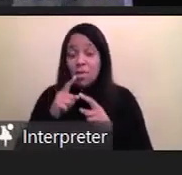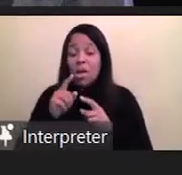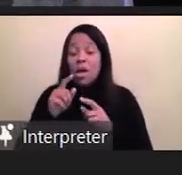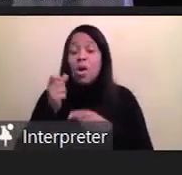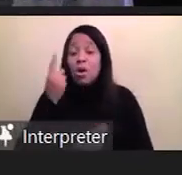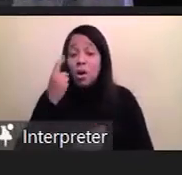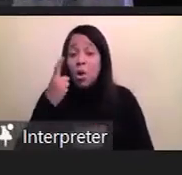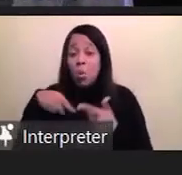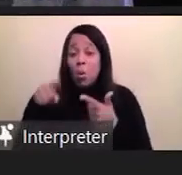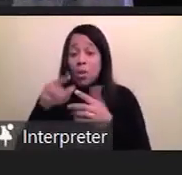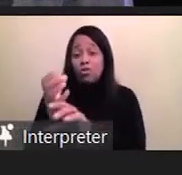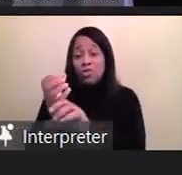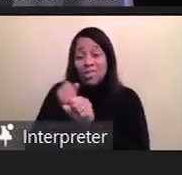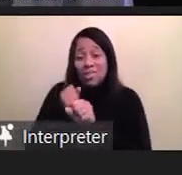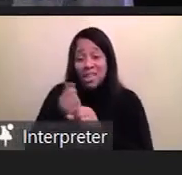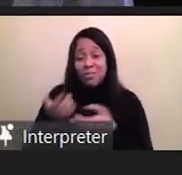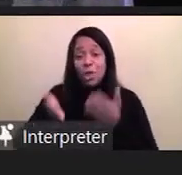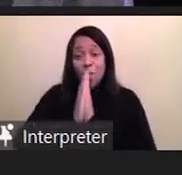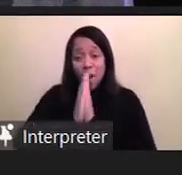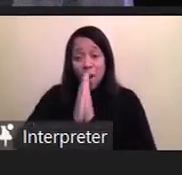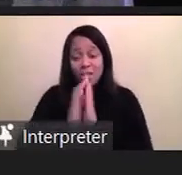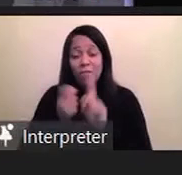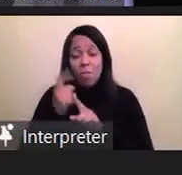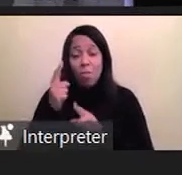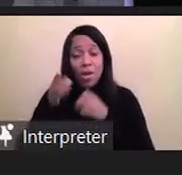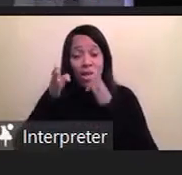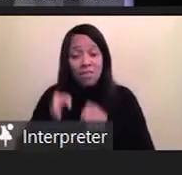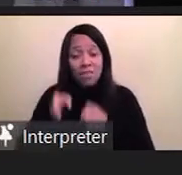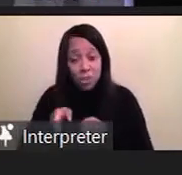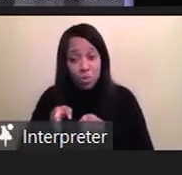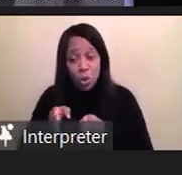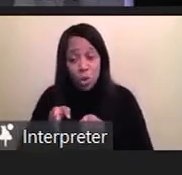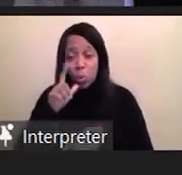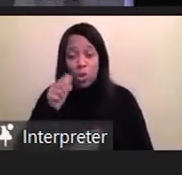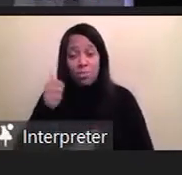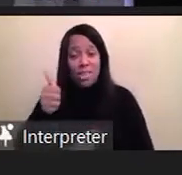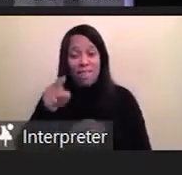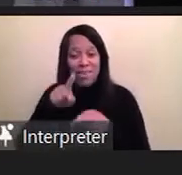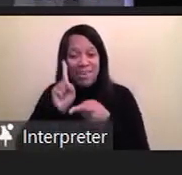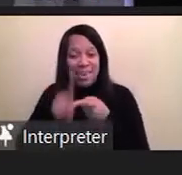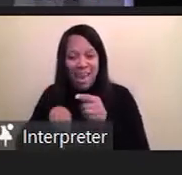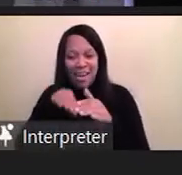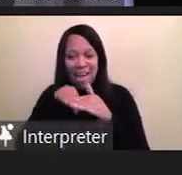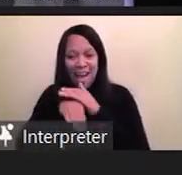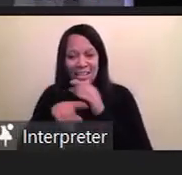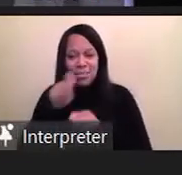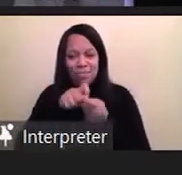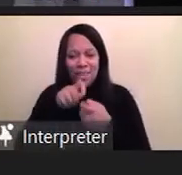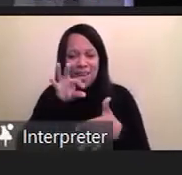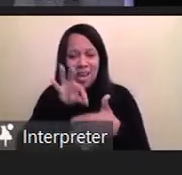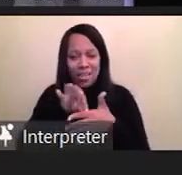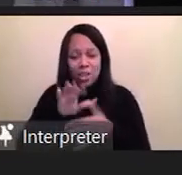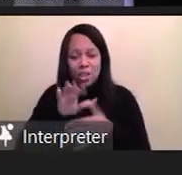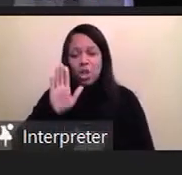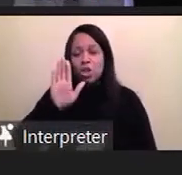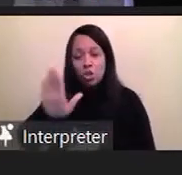by an individual who's unable to access specific content, your institution, the employer, is